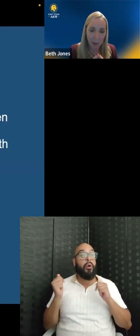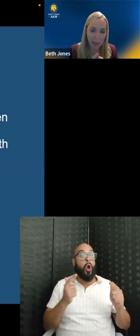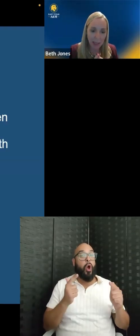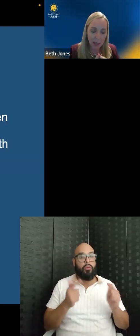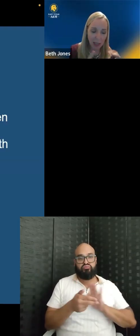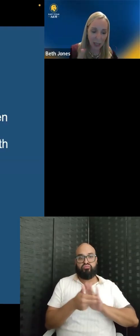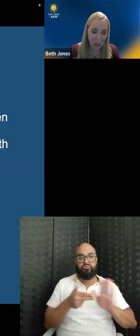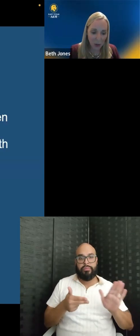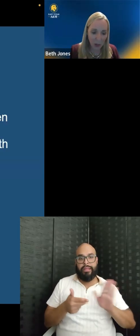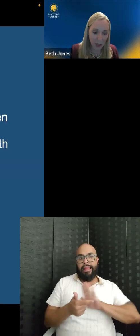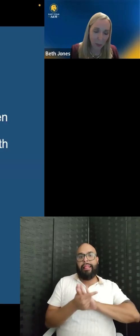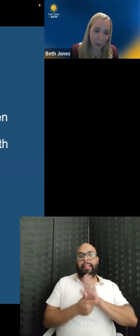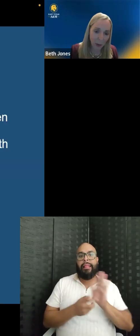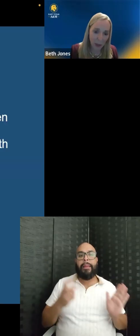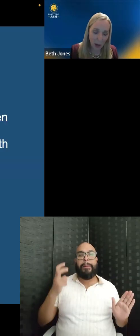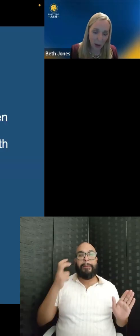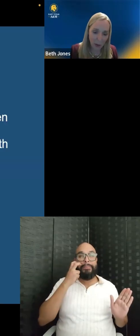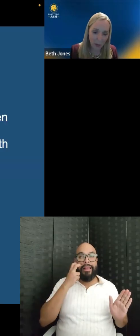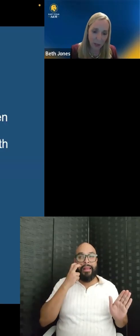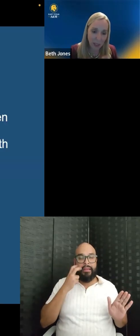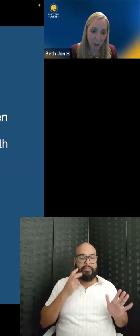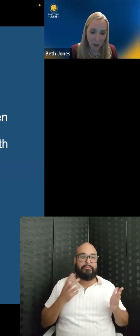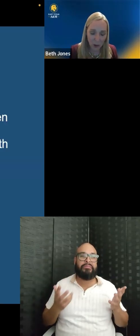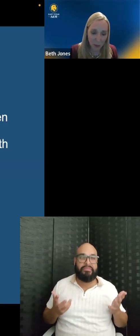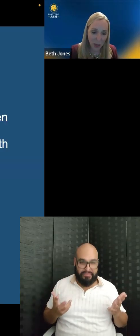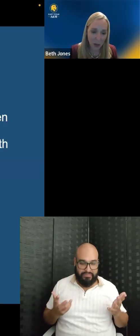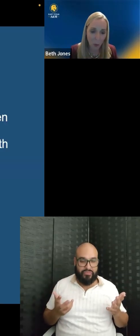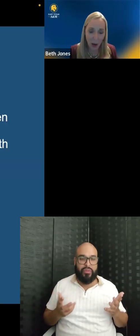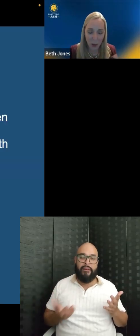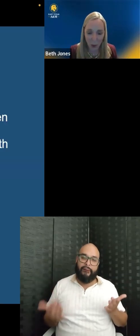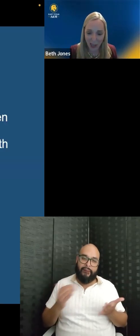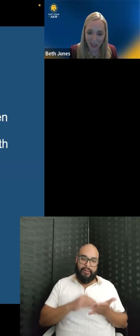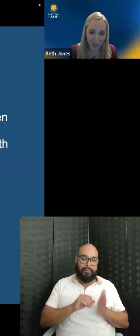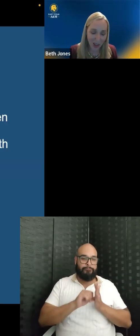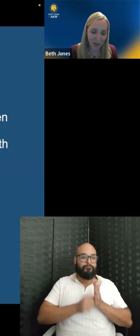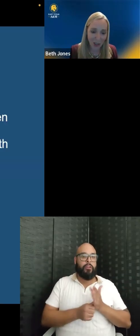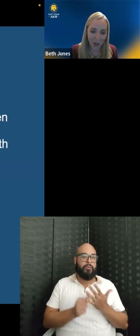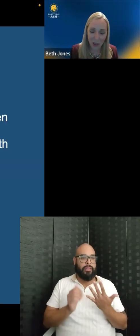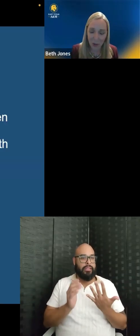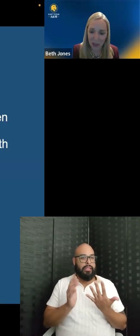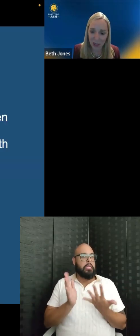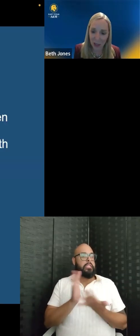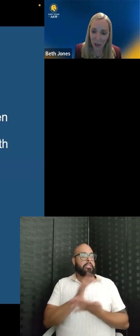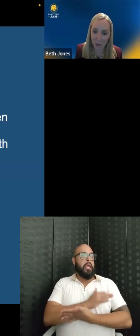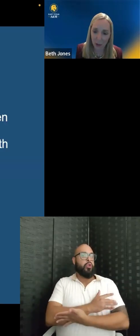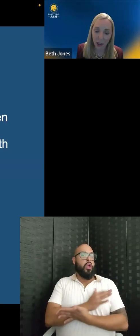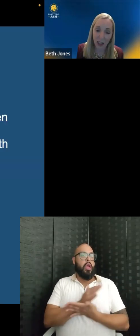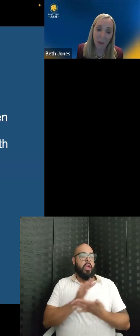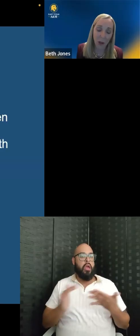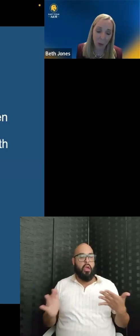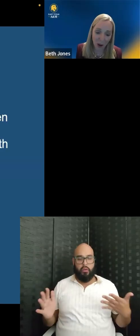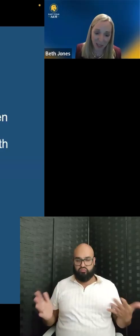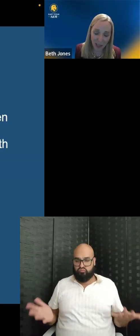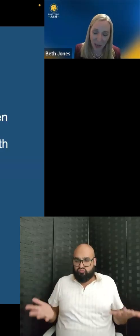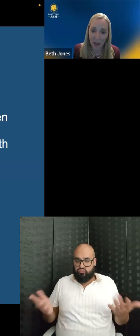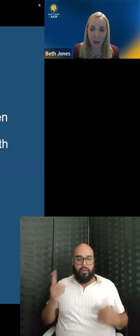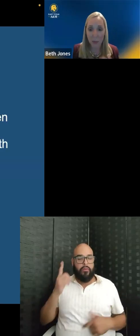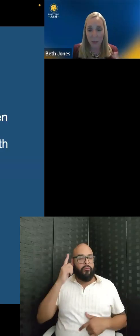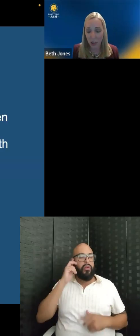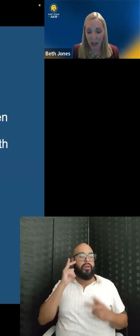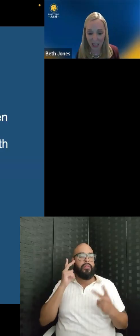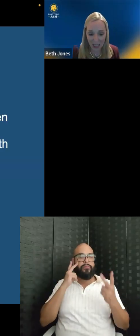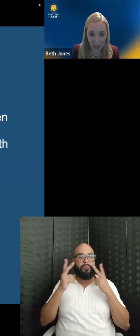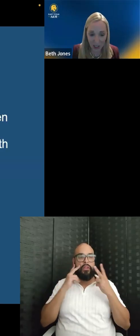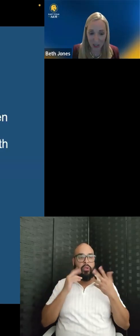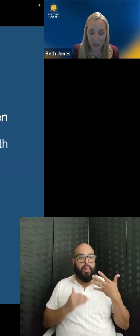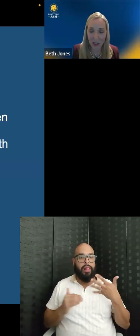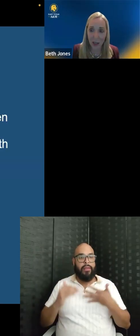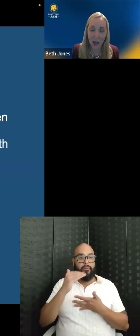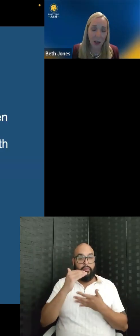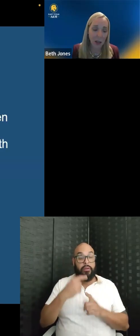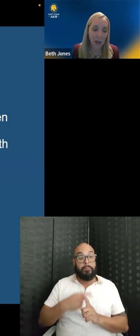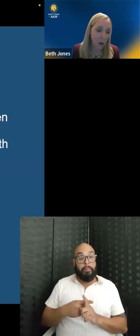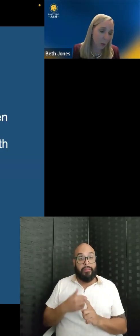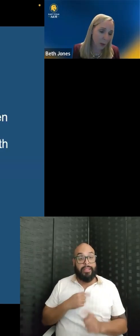But I say that to illustrate the point of the spectrum and the wide range of visual acuities that you're going to come across, not to mention eye conditions, you know,